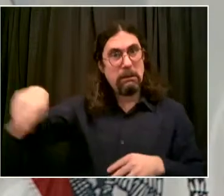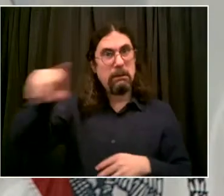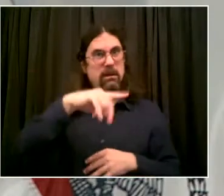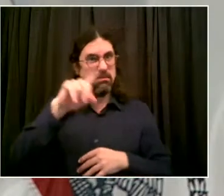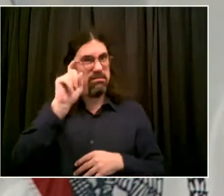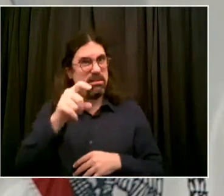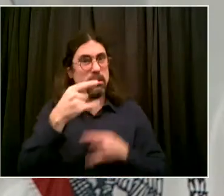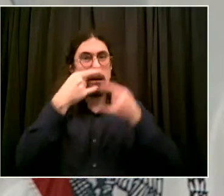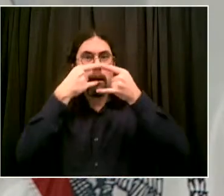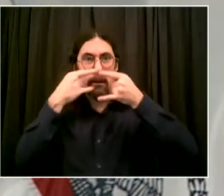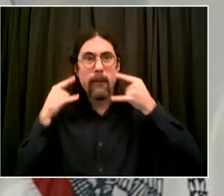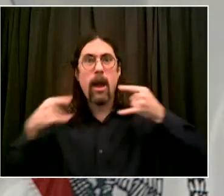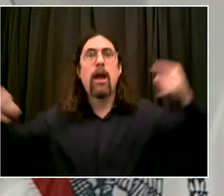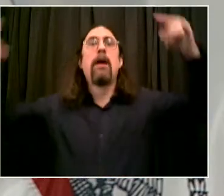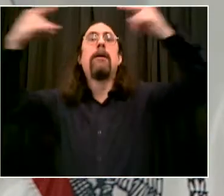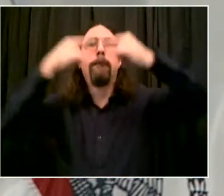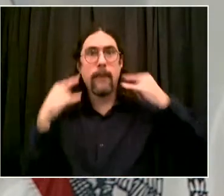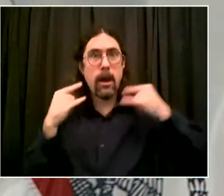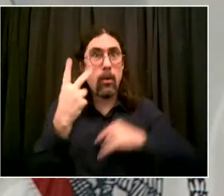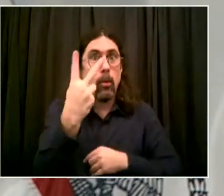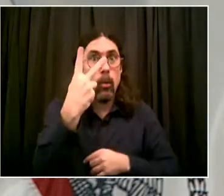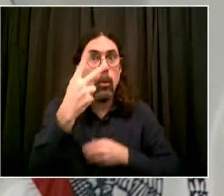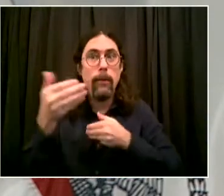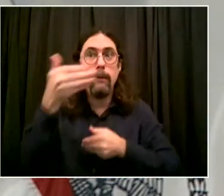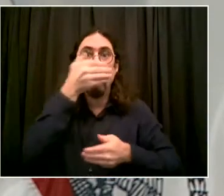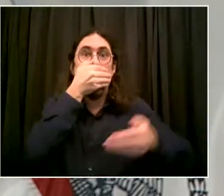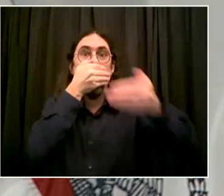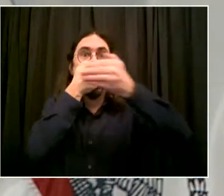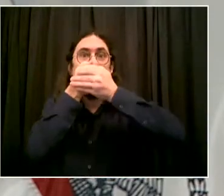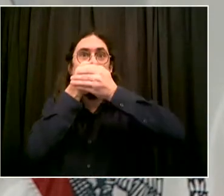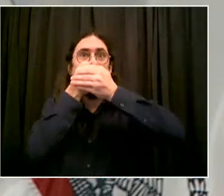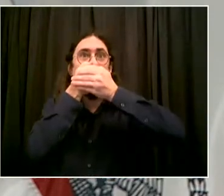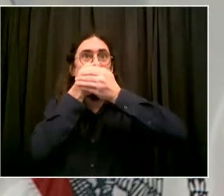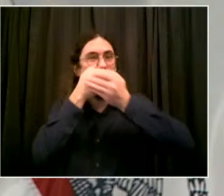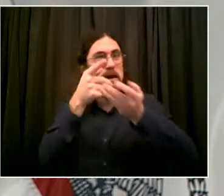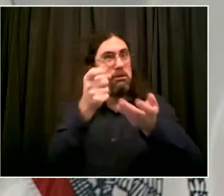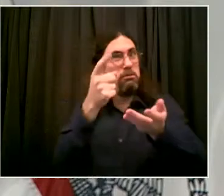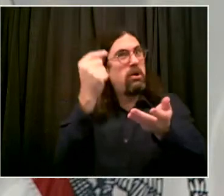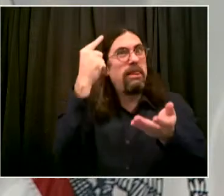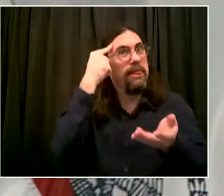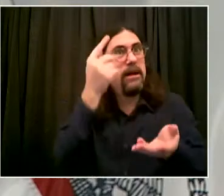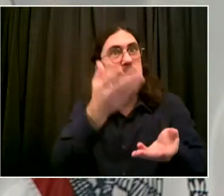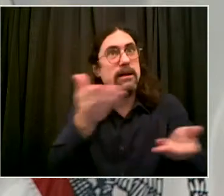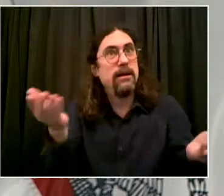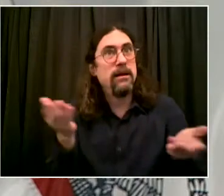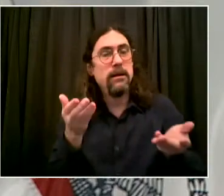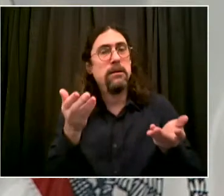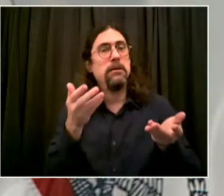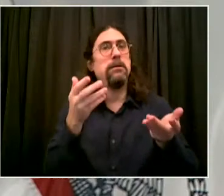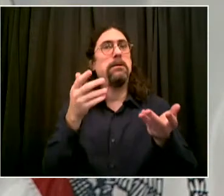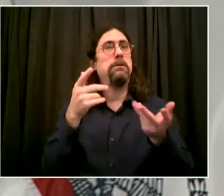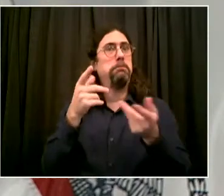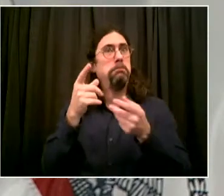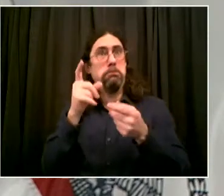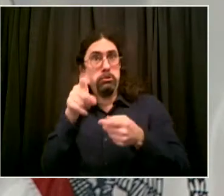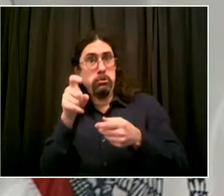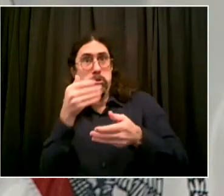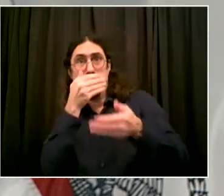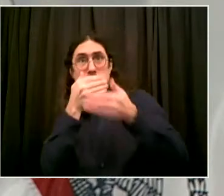SHOULD PEOPLE BE DOING THIS? WE WERE JUST TALKING WITH DR.